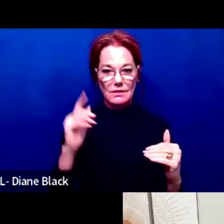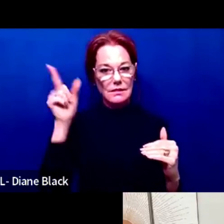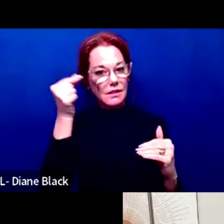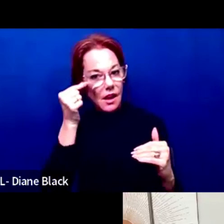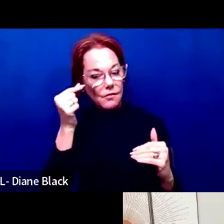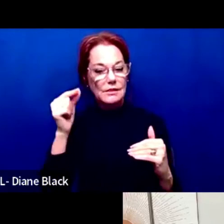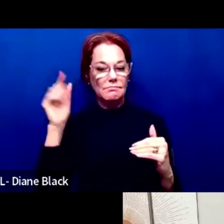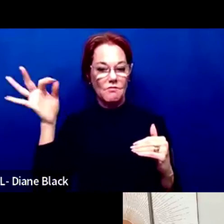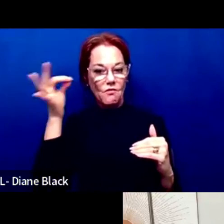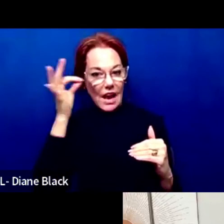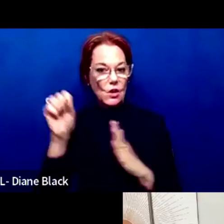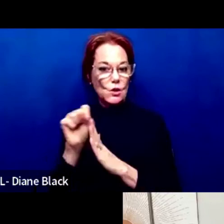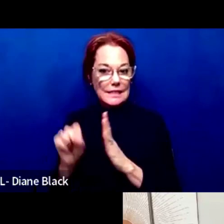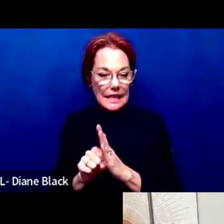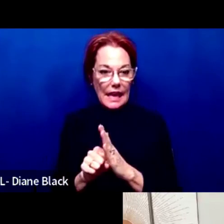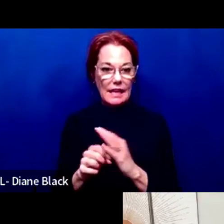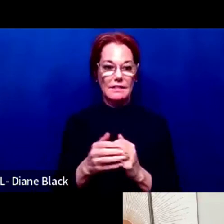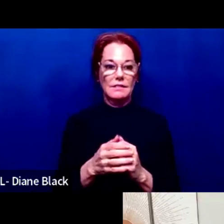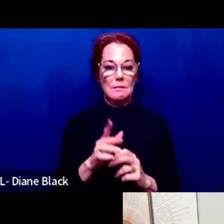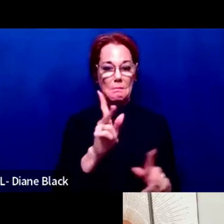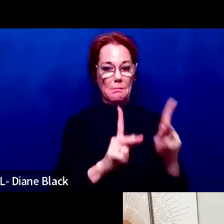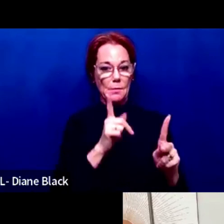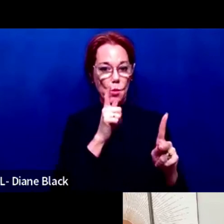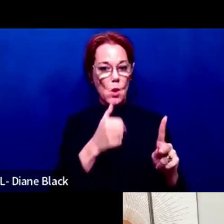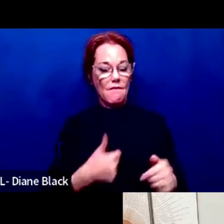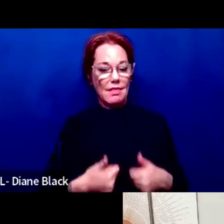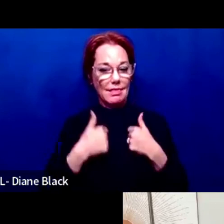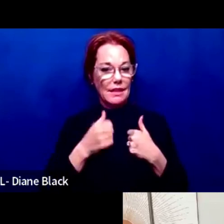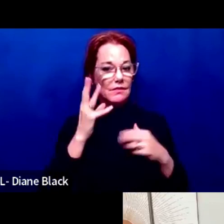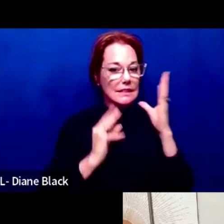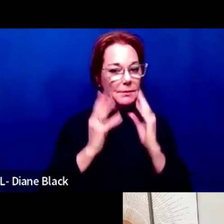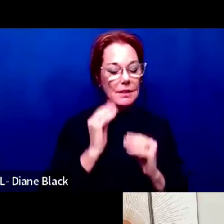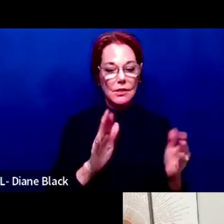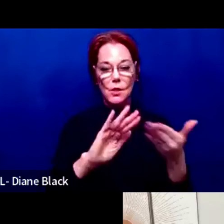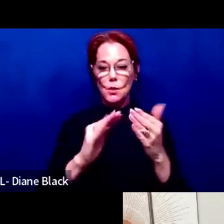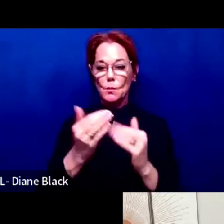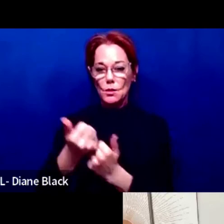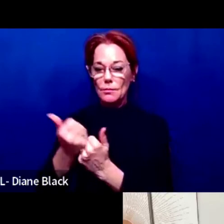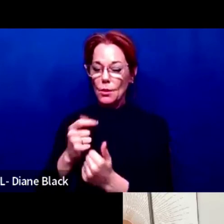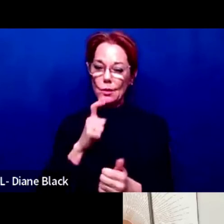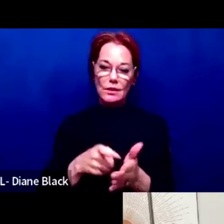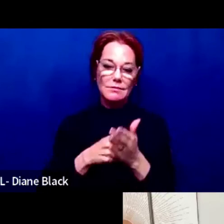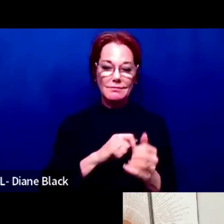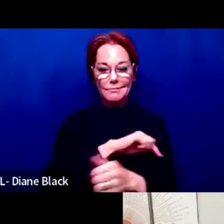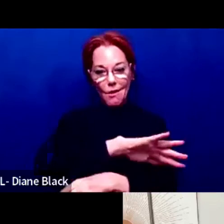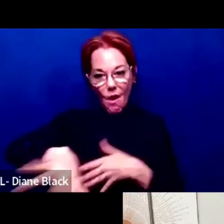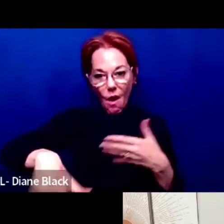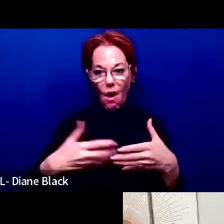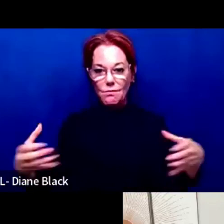it takes individuals with lived experience, it takes community support, it really takes all of us. And that's really, I guess